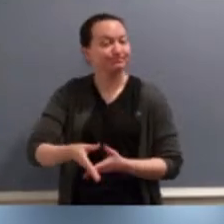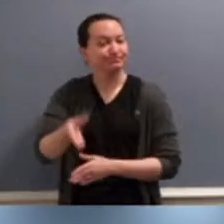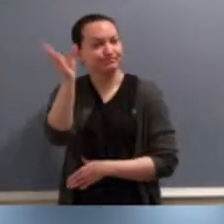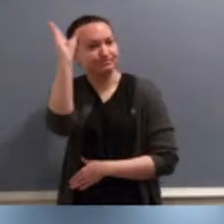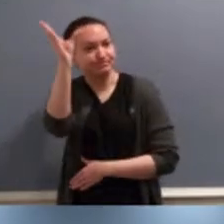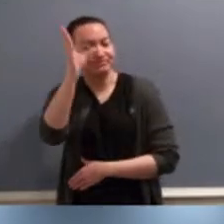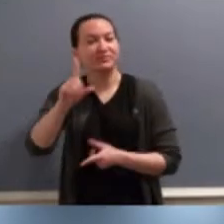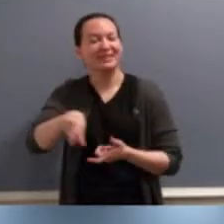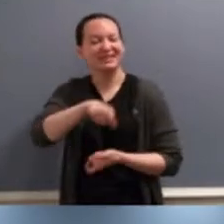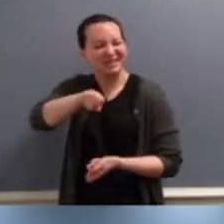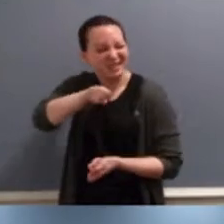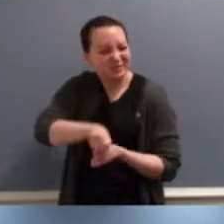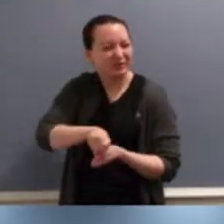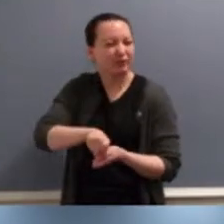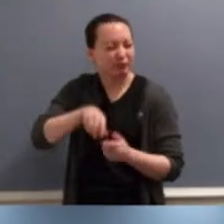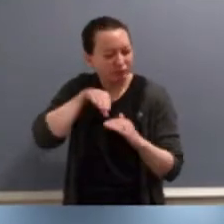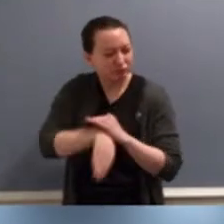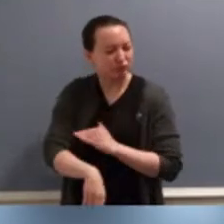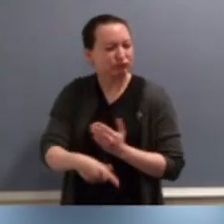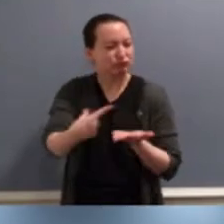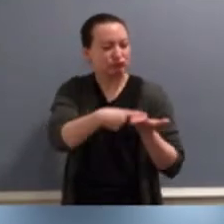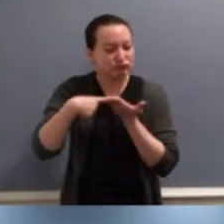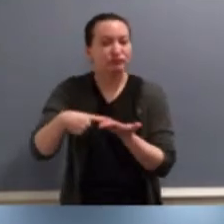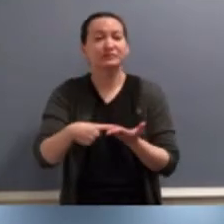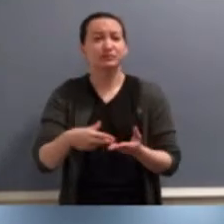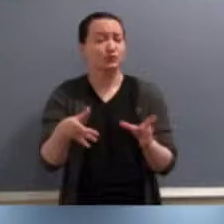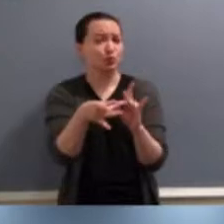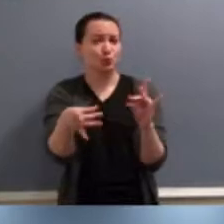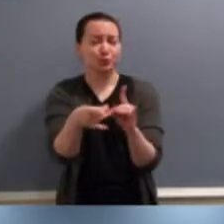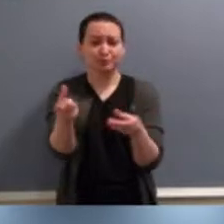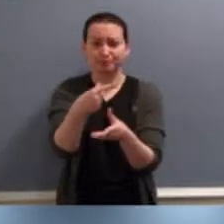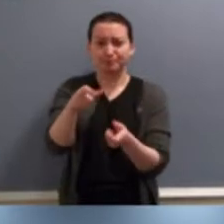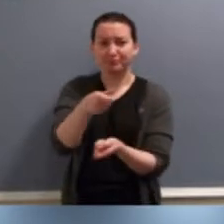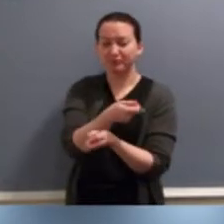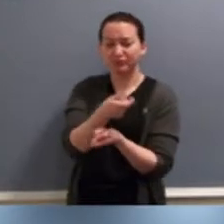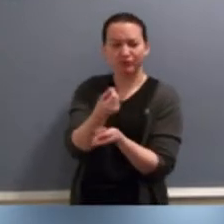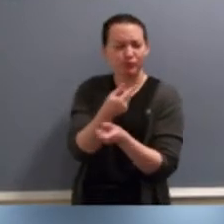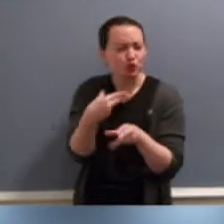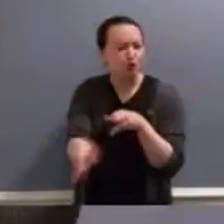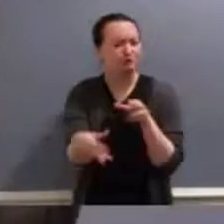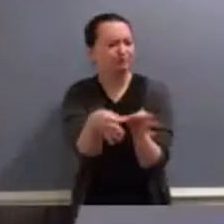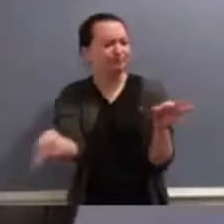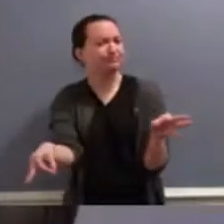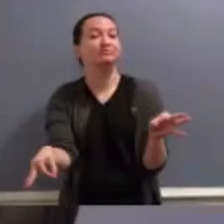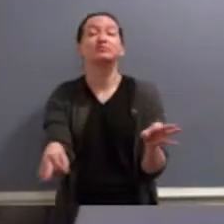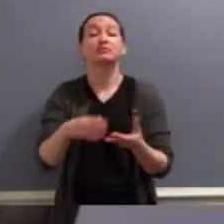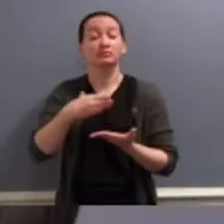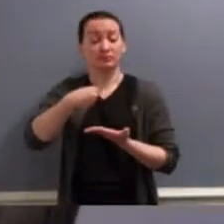specifically into the hearing I'd like to just say a few words the budget that we're looking at for